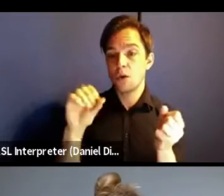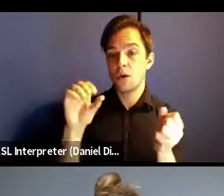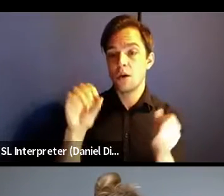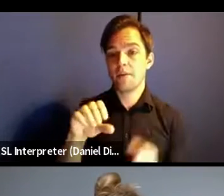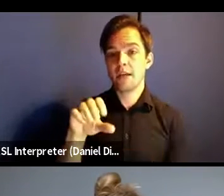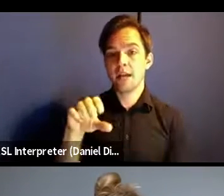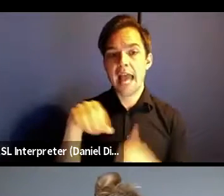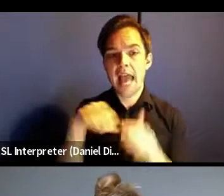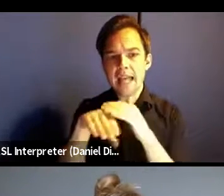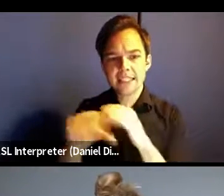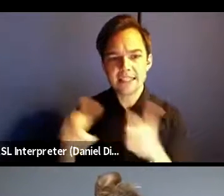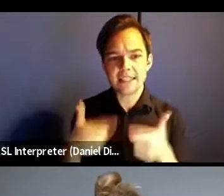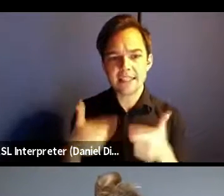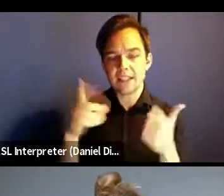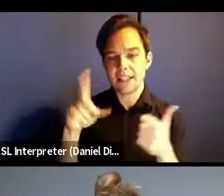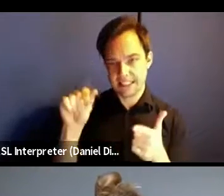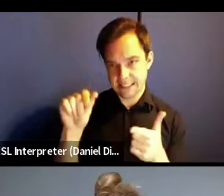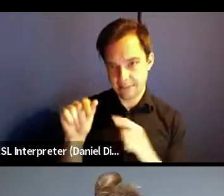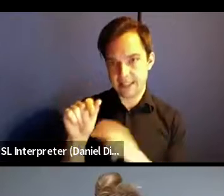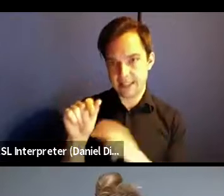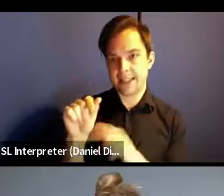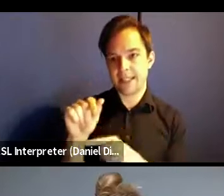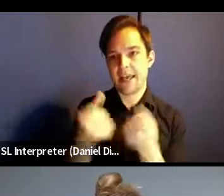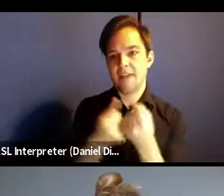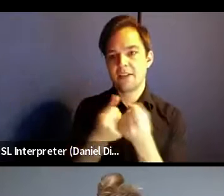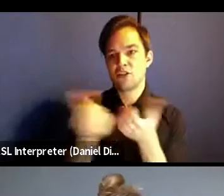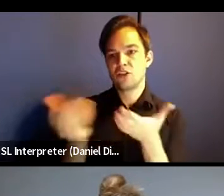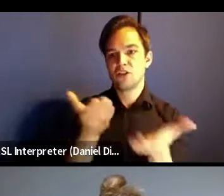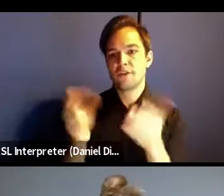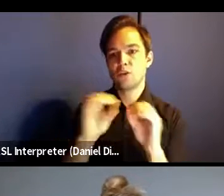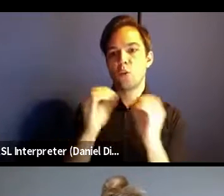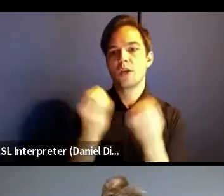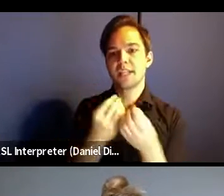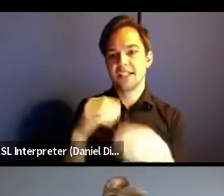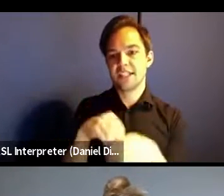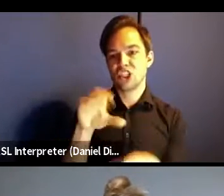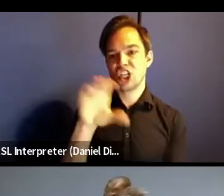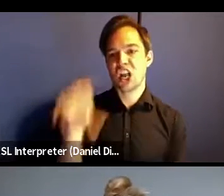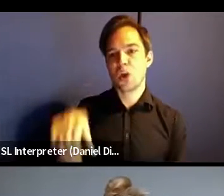which is a disability advocacy and service organization in Chicago.